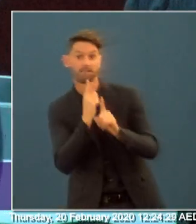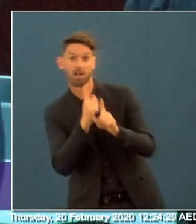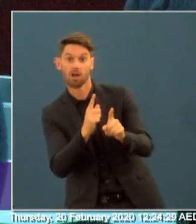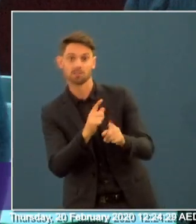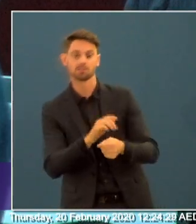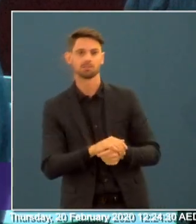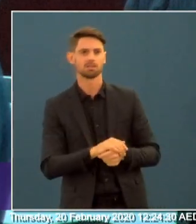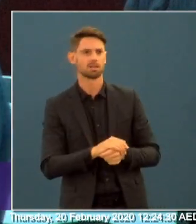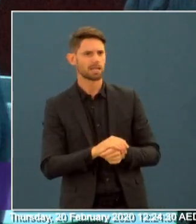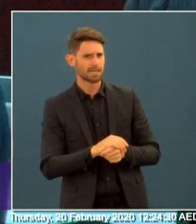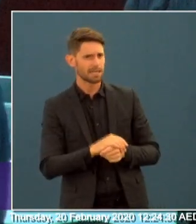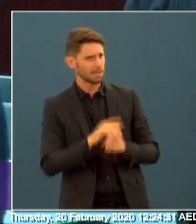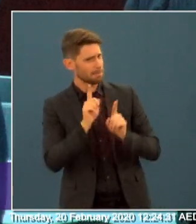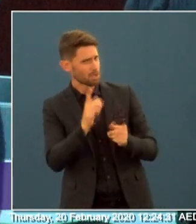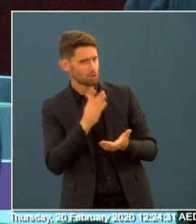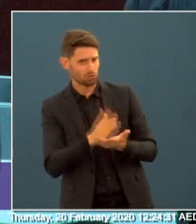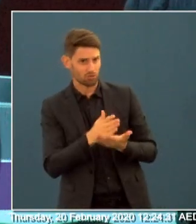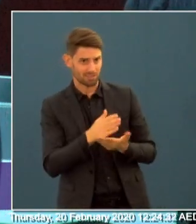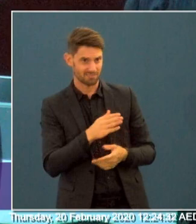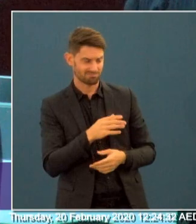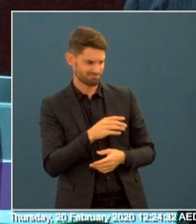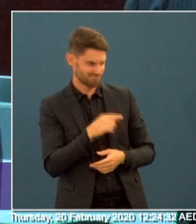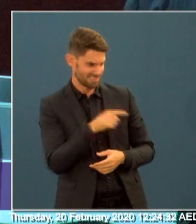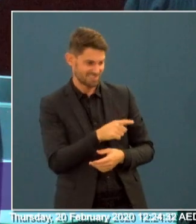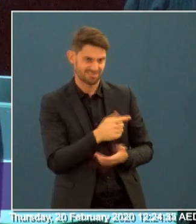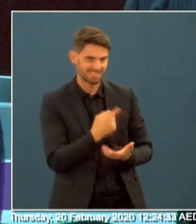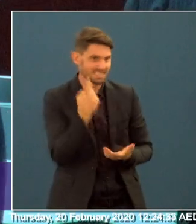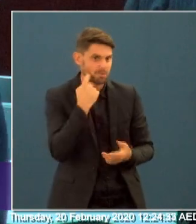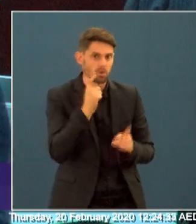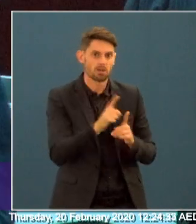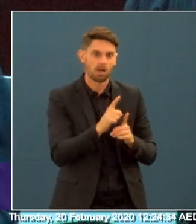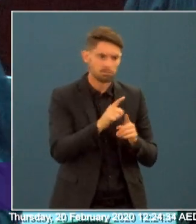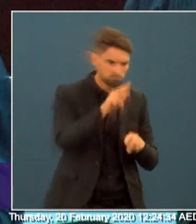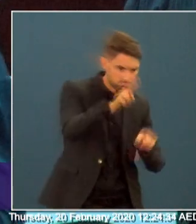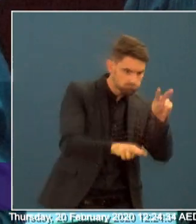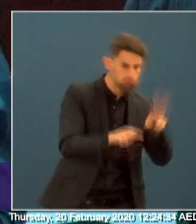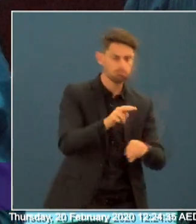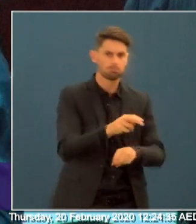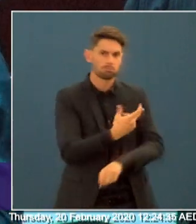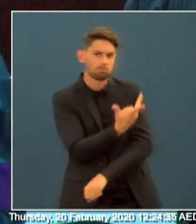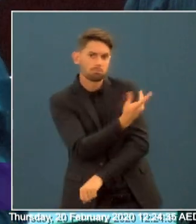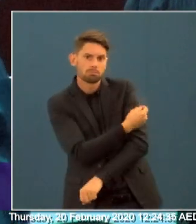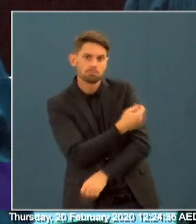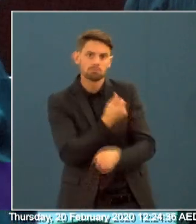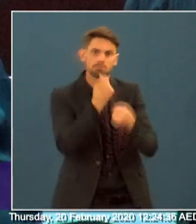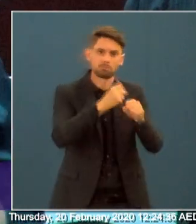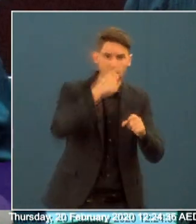Basic screening, vaccination, the sorts of things that really should just be a matter of course,